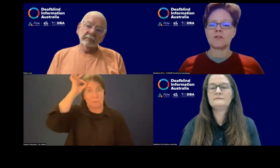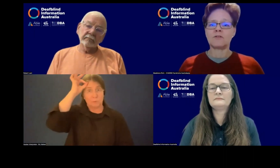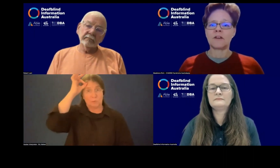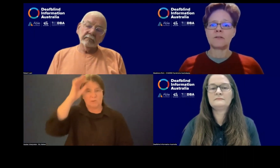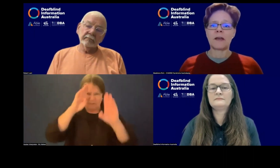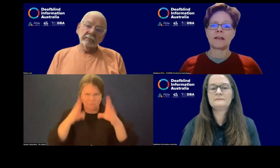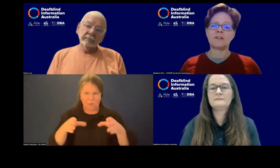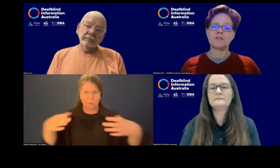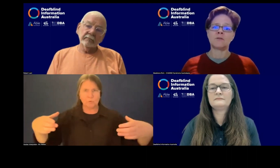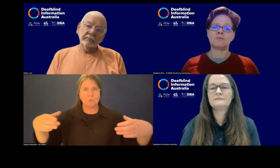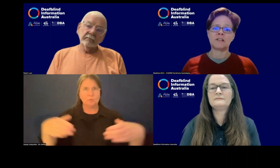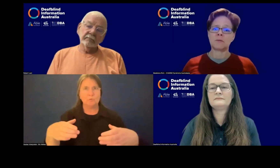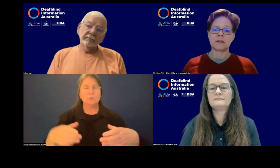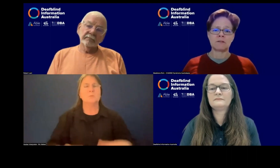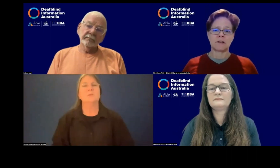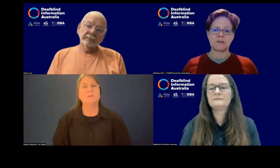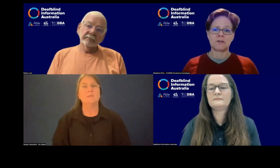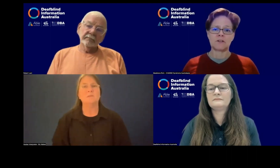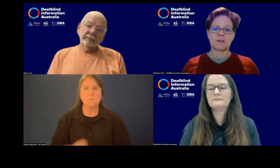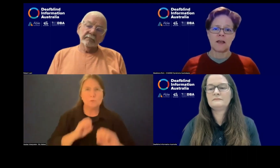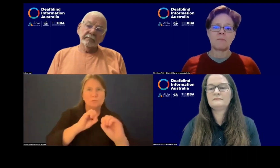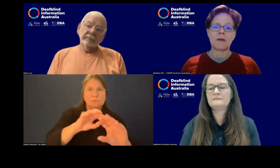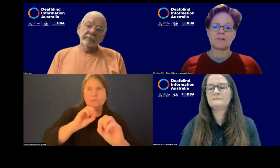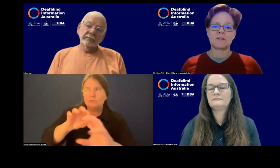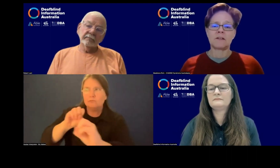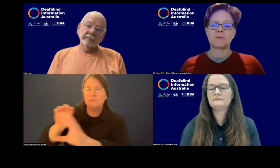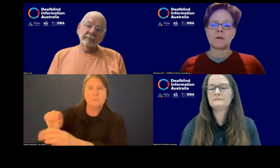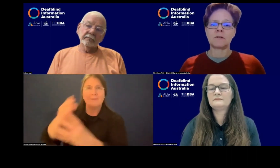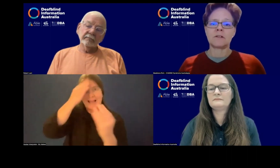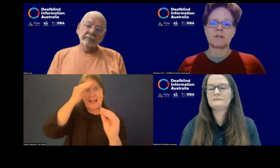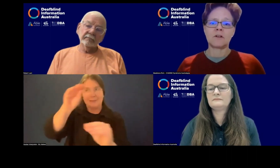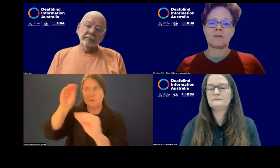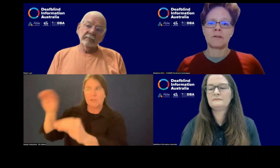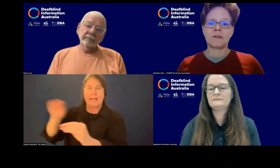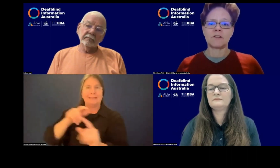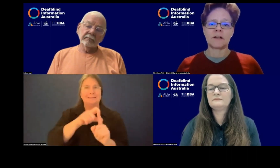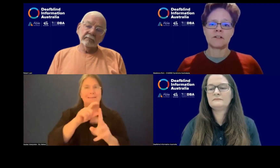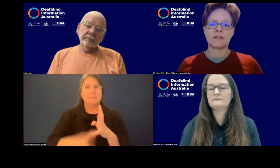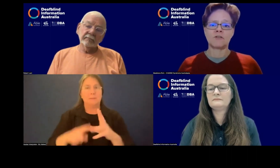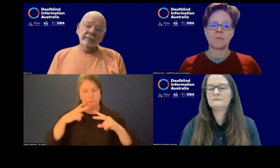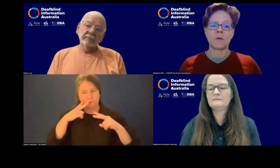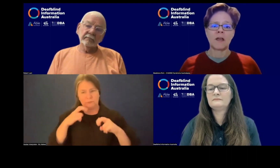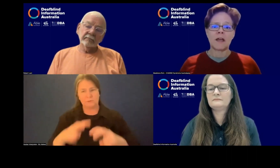To feed back into disability research, based on their experiences of having CHARGE syndrome,